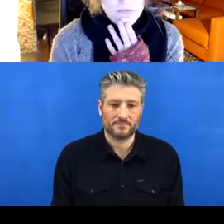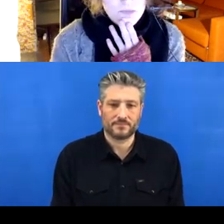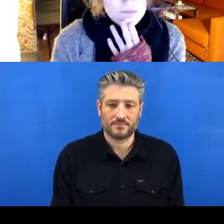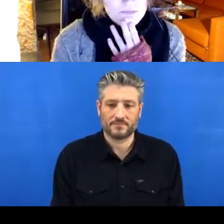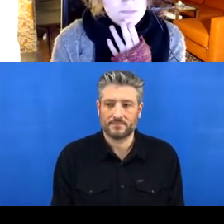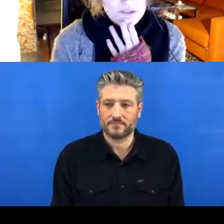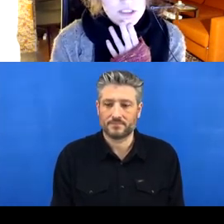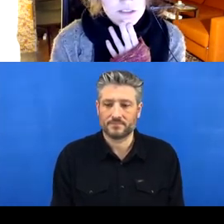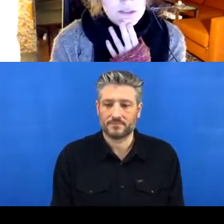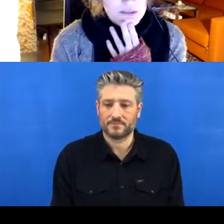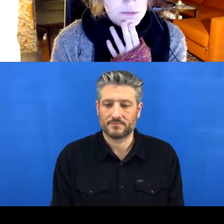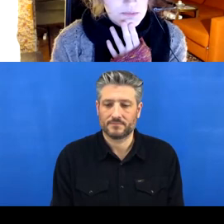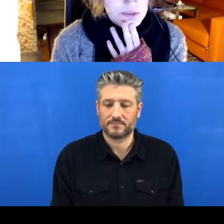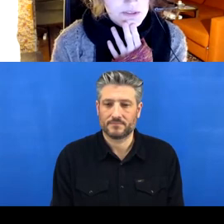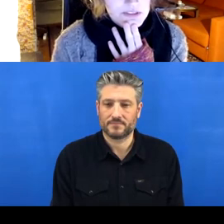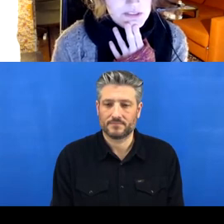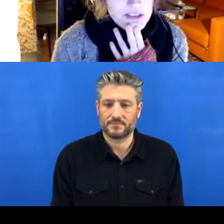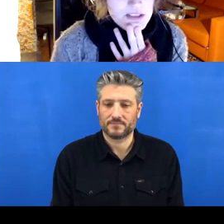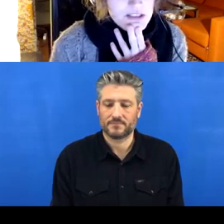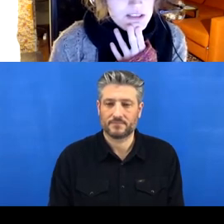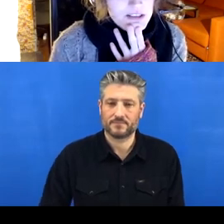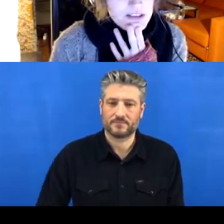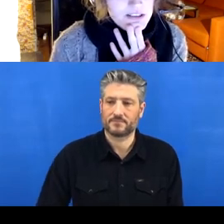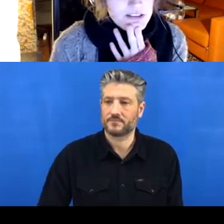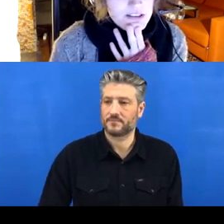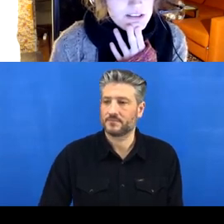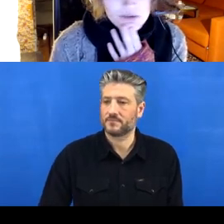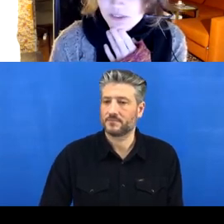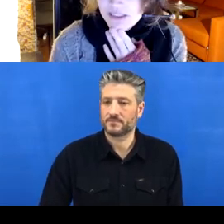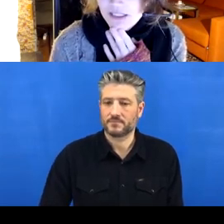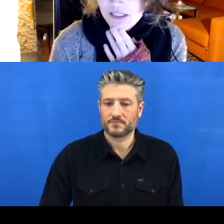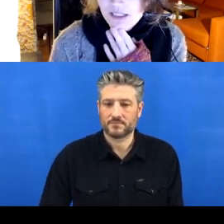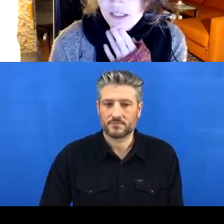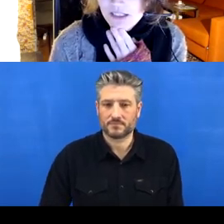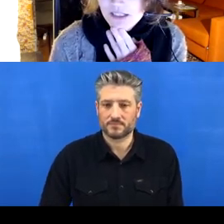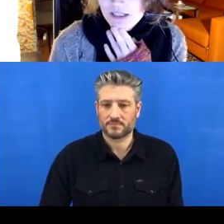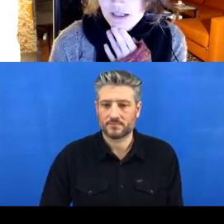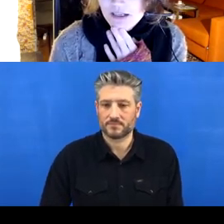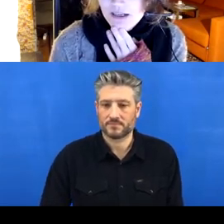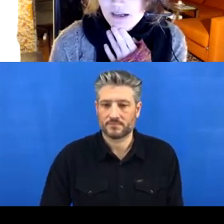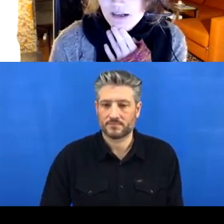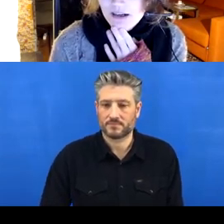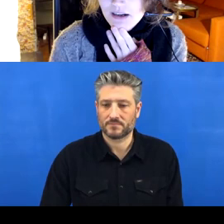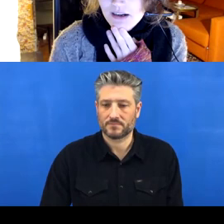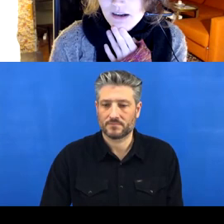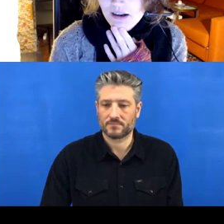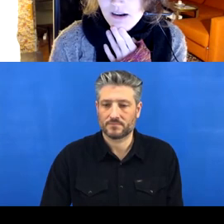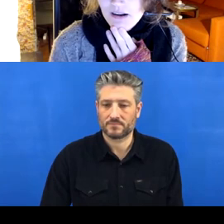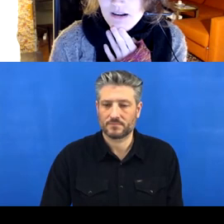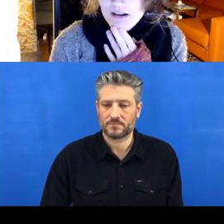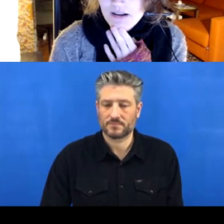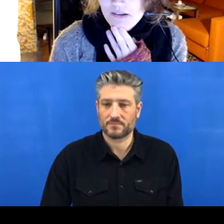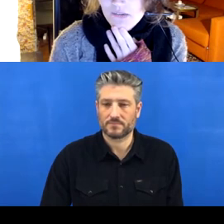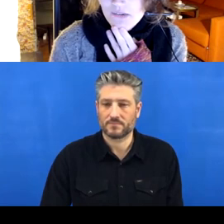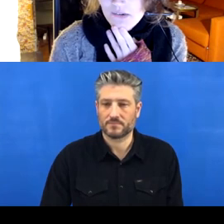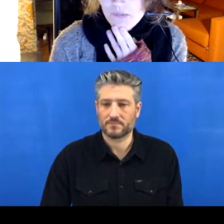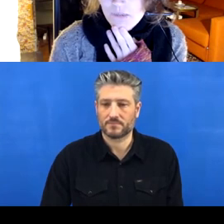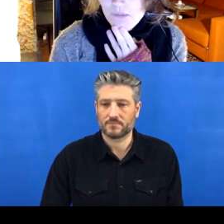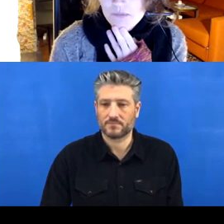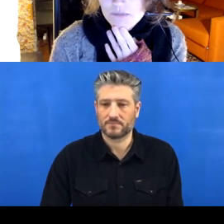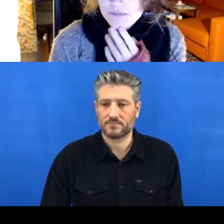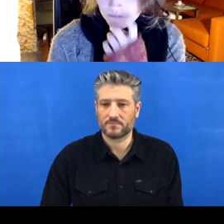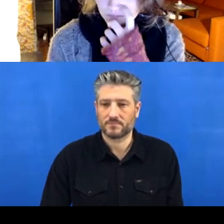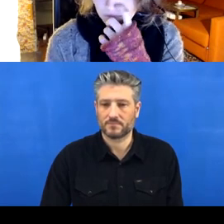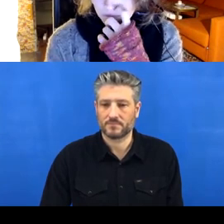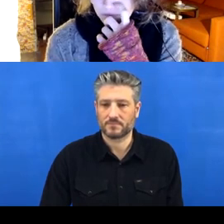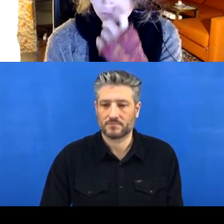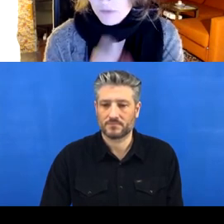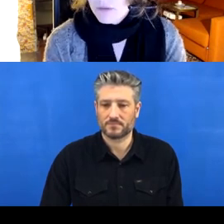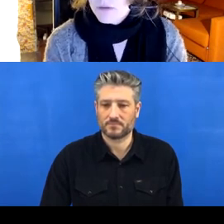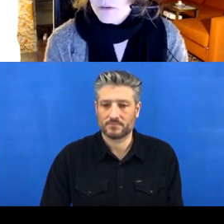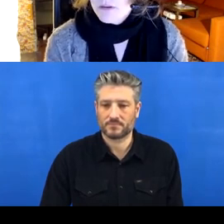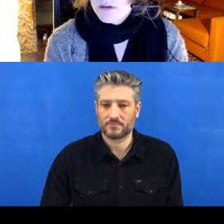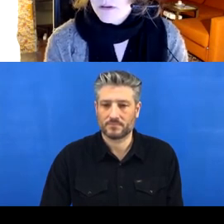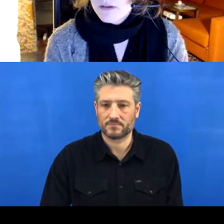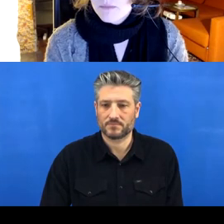Okay, there’s one more pull request there.